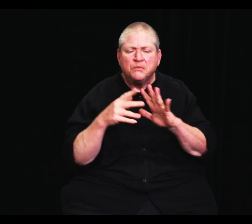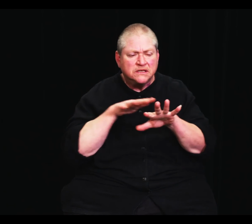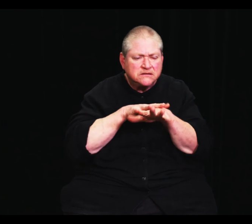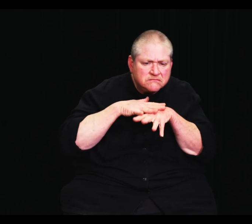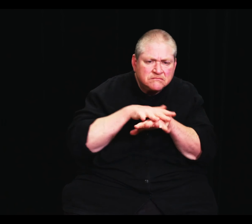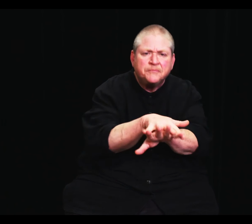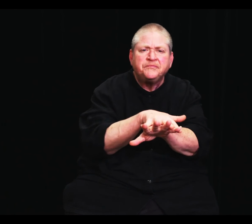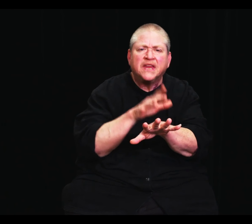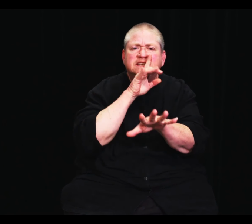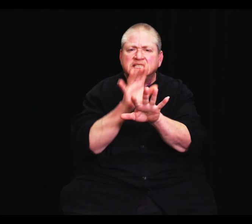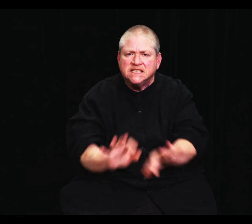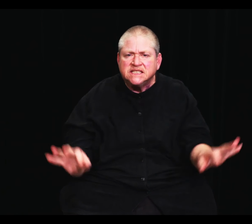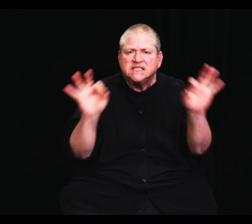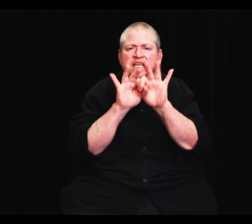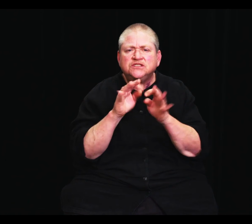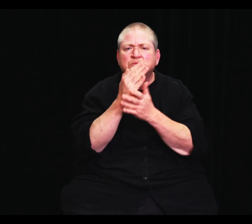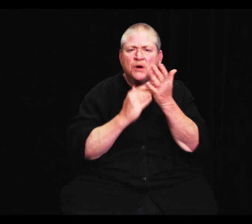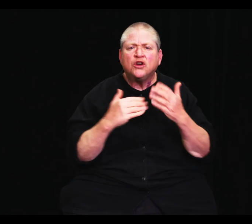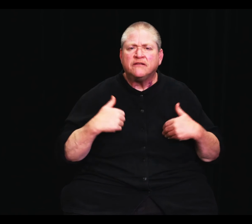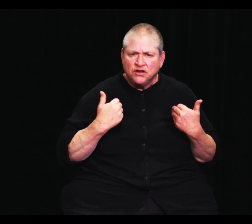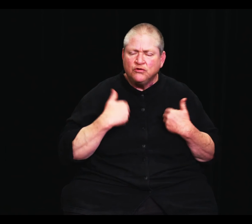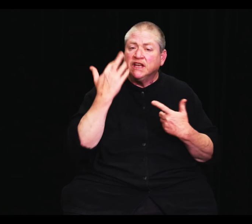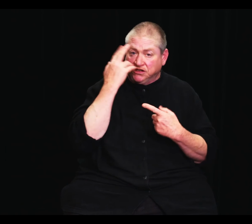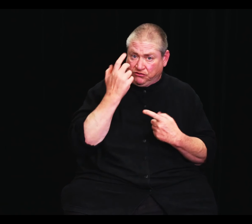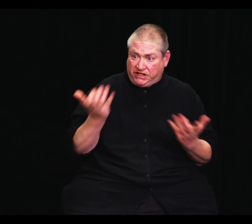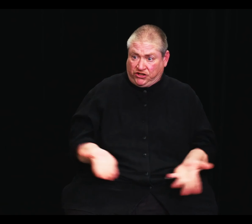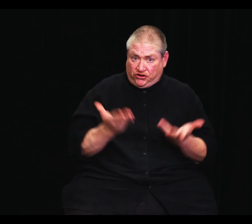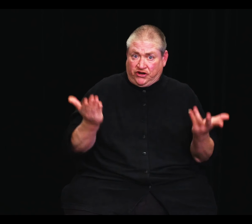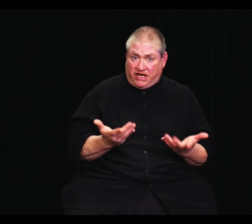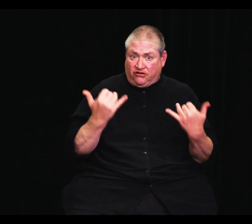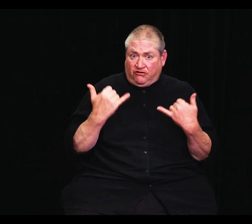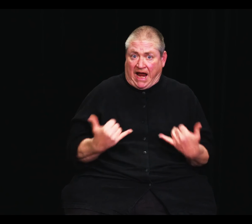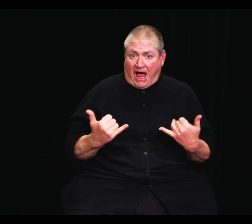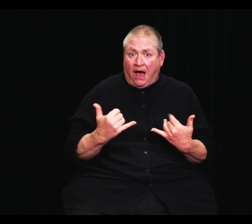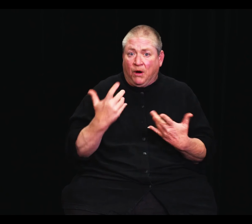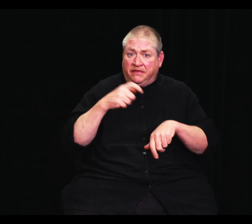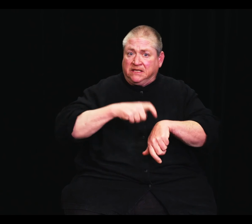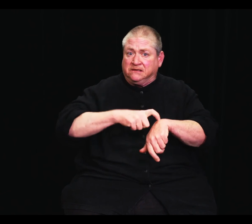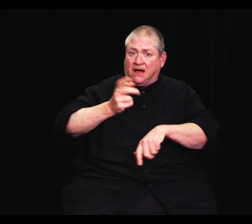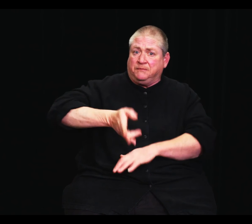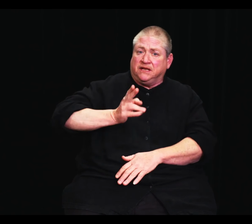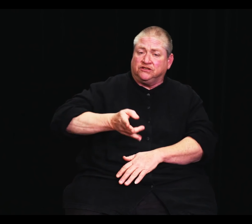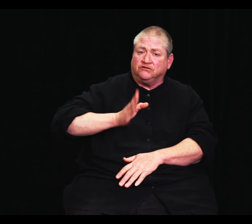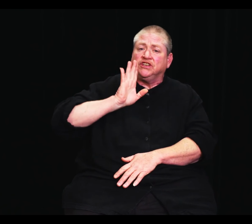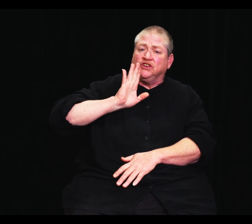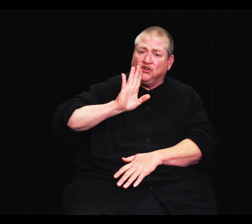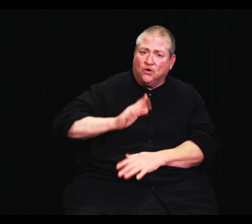find purpose with any job or career. Purpose cross disciplines. Purpose is an essential element of you.